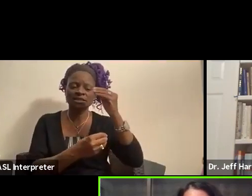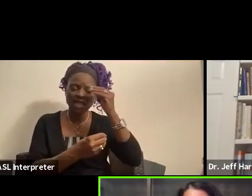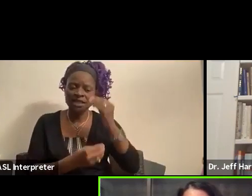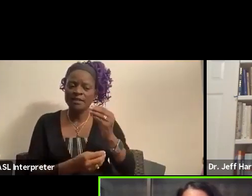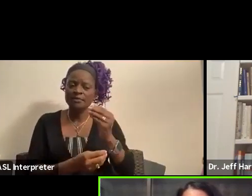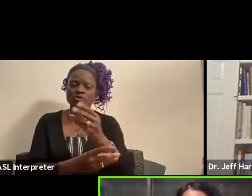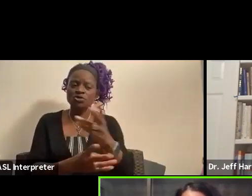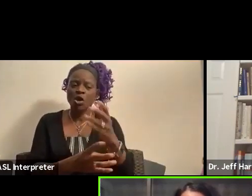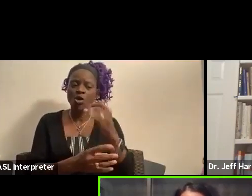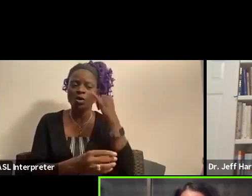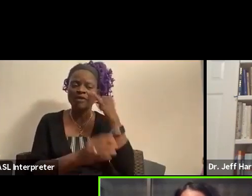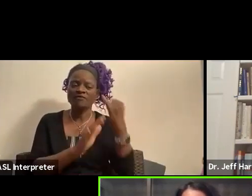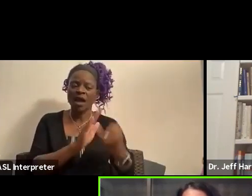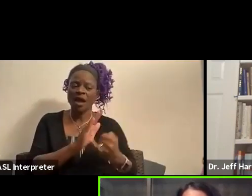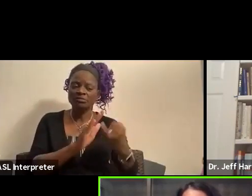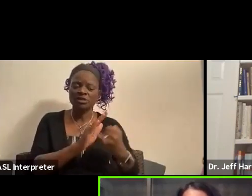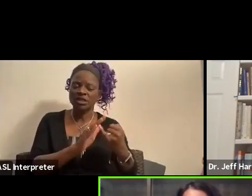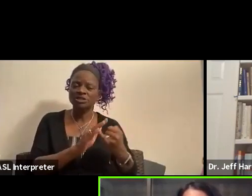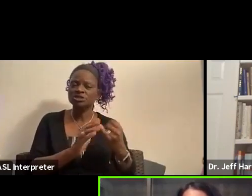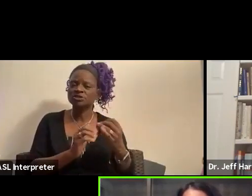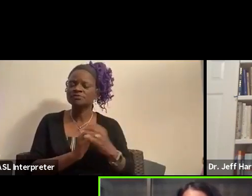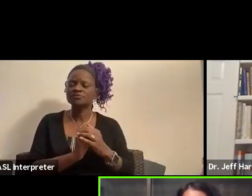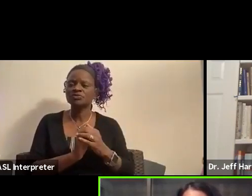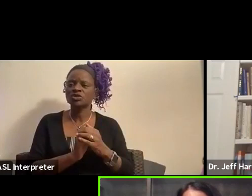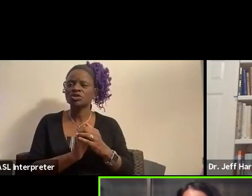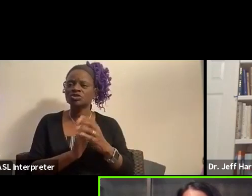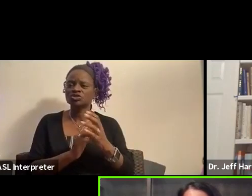So we are shifting some of the workload to our health care partners,